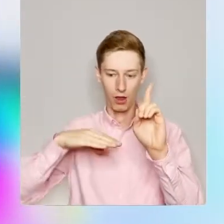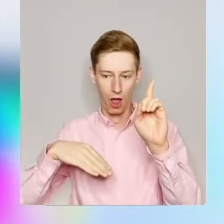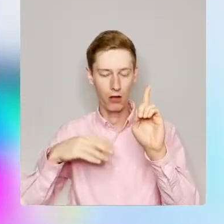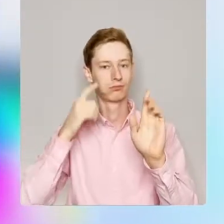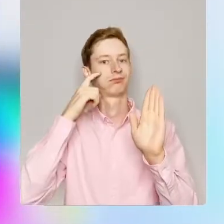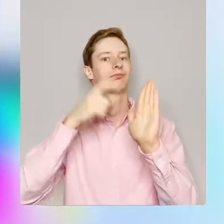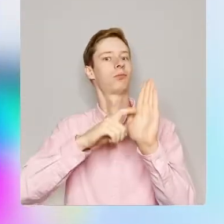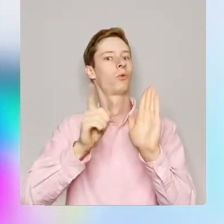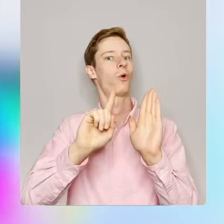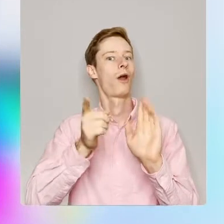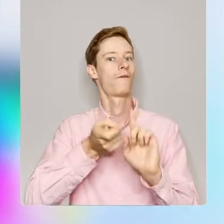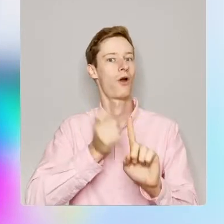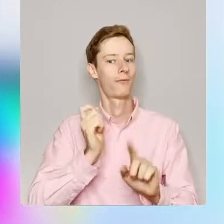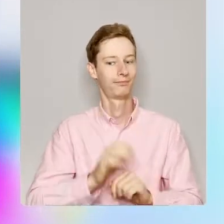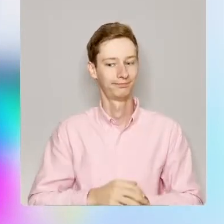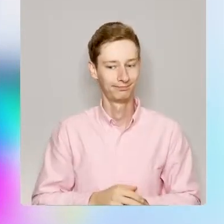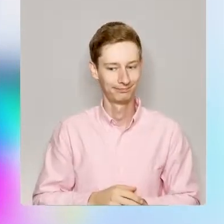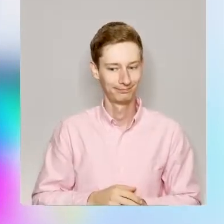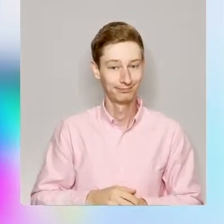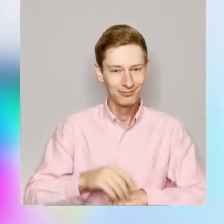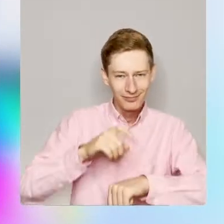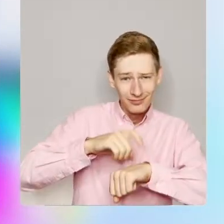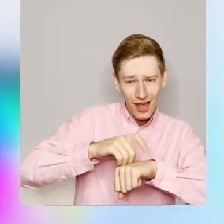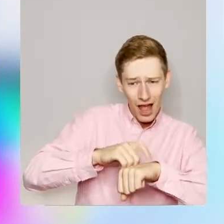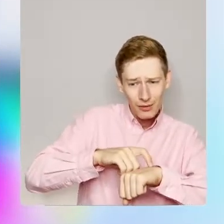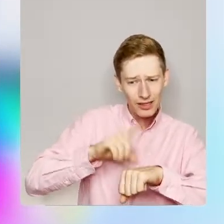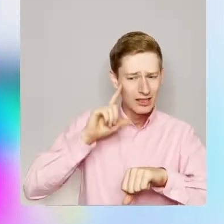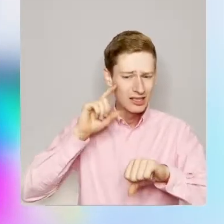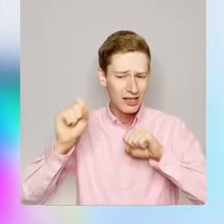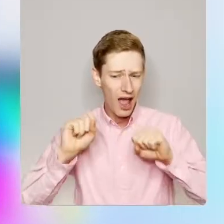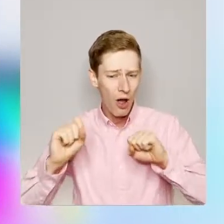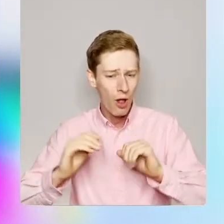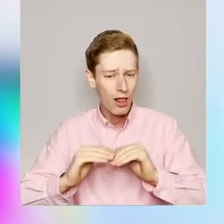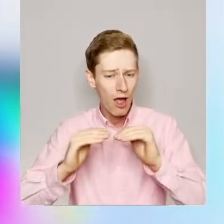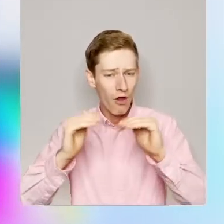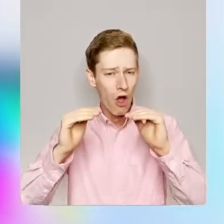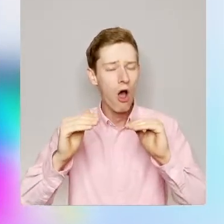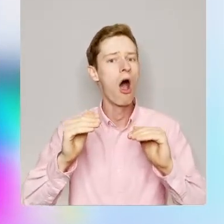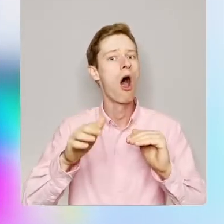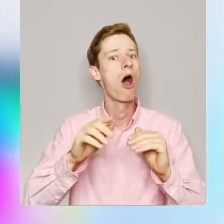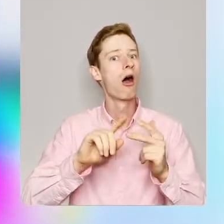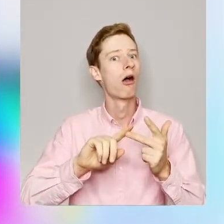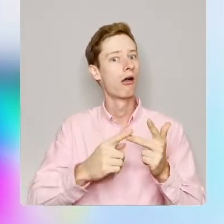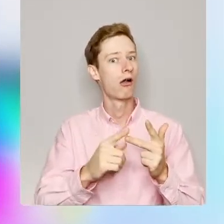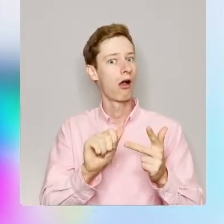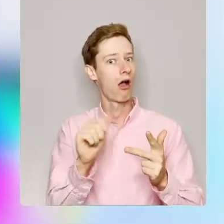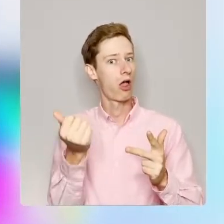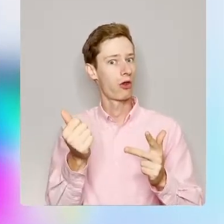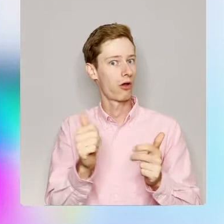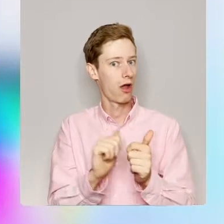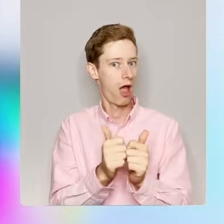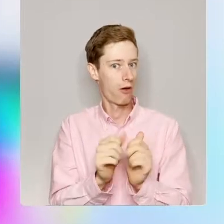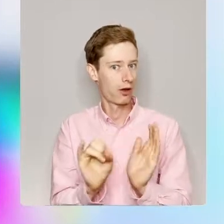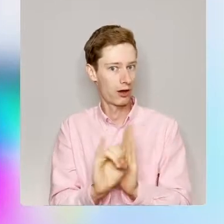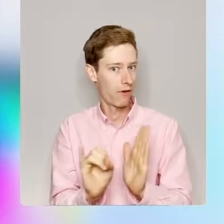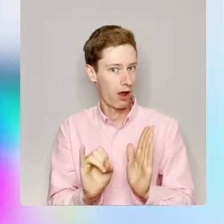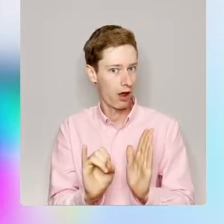Beyond these differences and time and level at each ear, another major contributor to how we hear in the physical world is the way